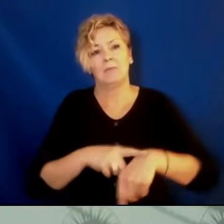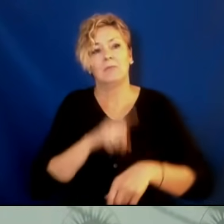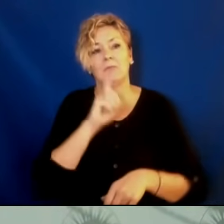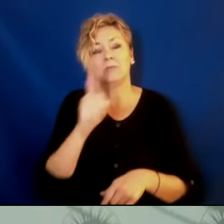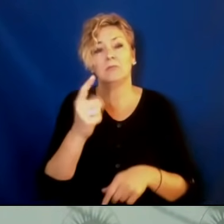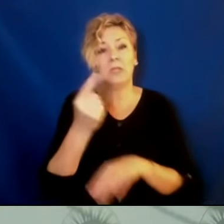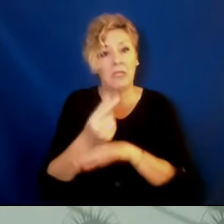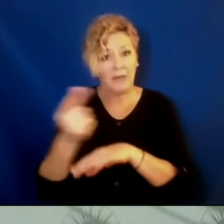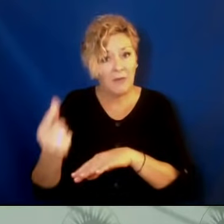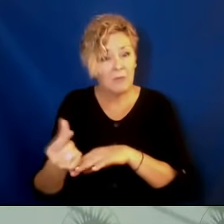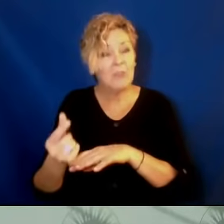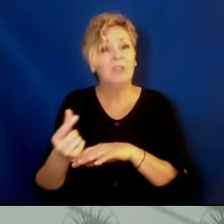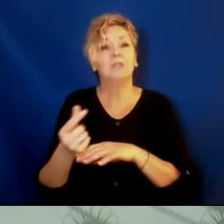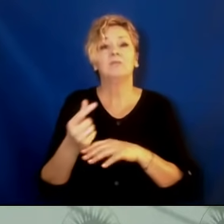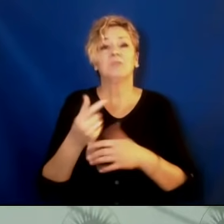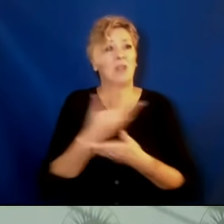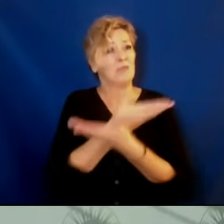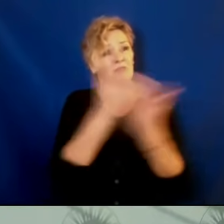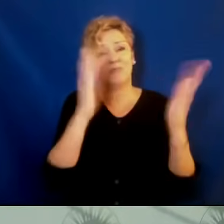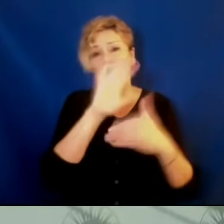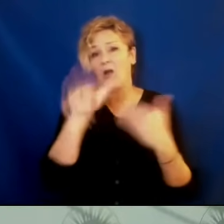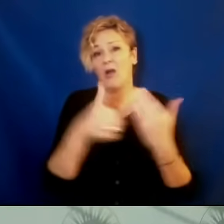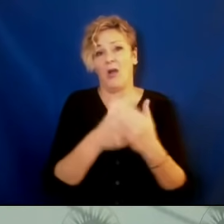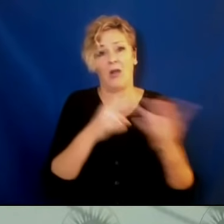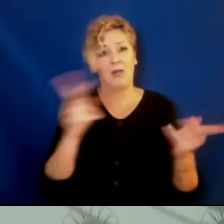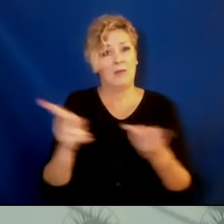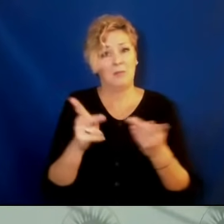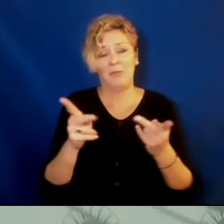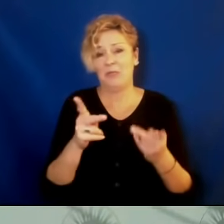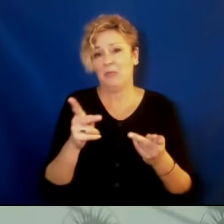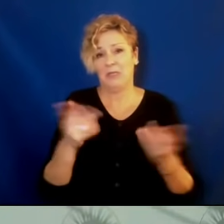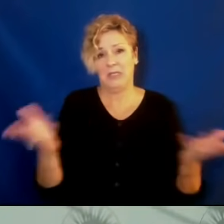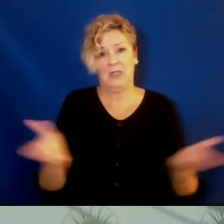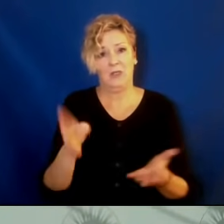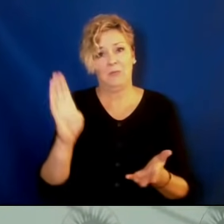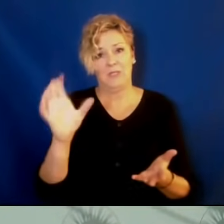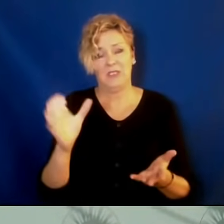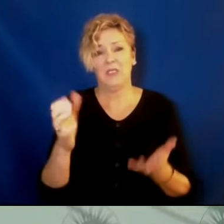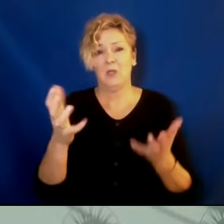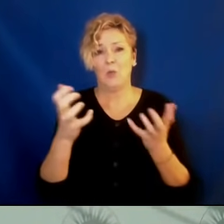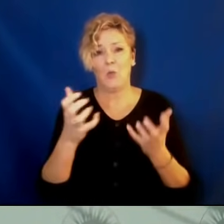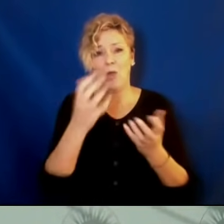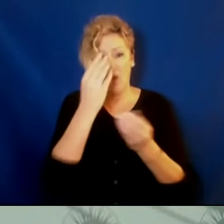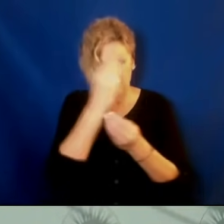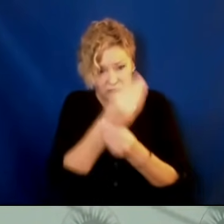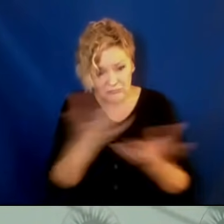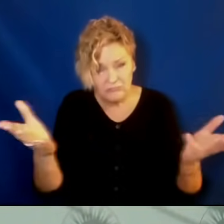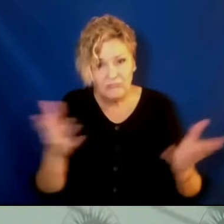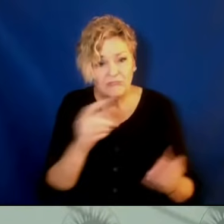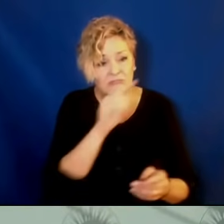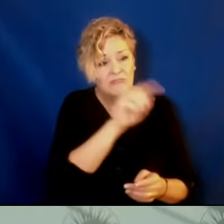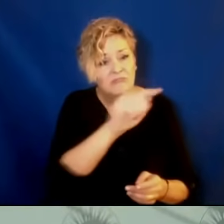is an extra nearly difficult time for families especially for those living in long term care.